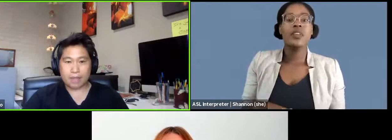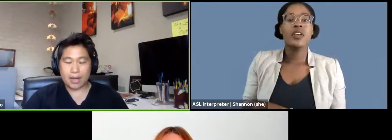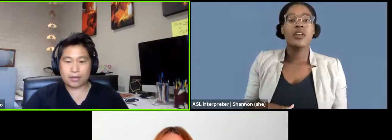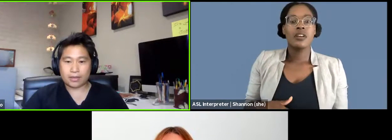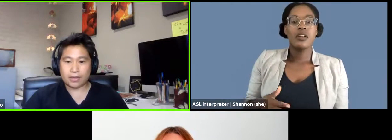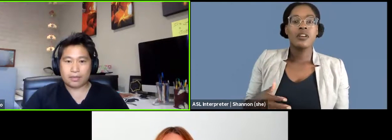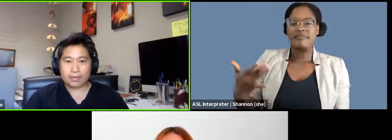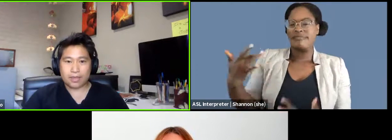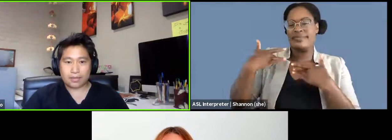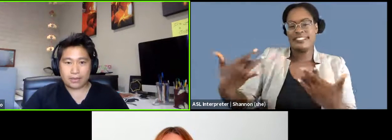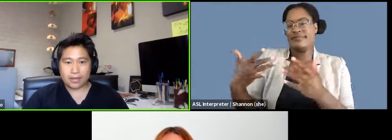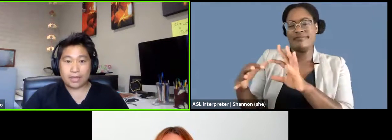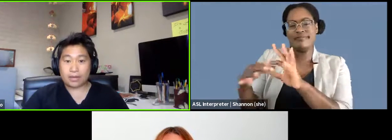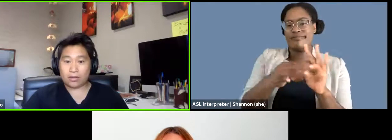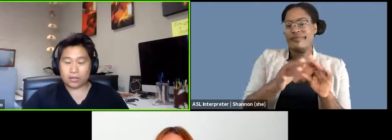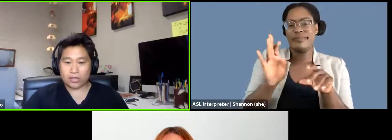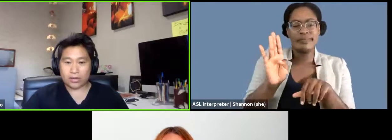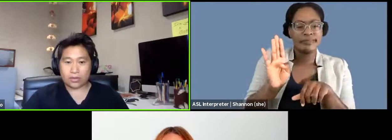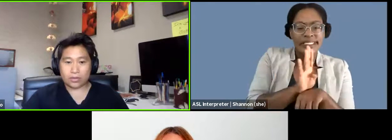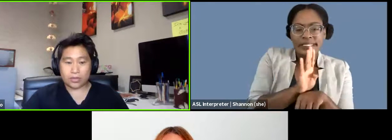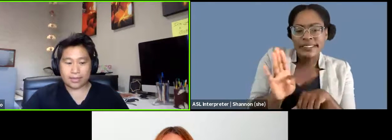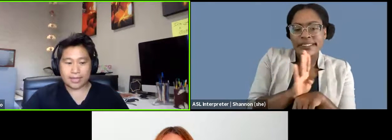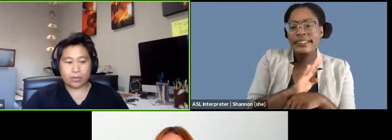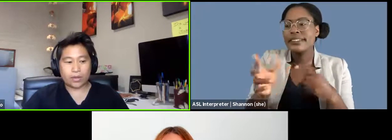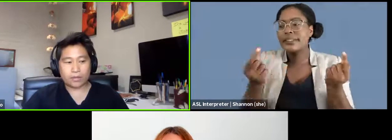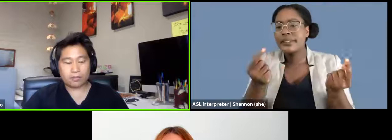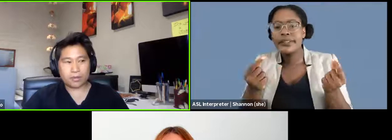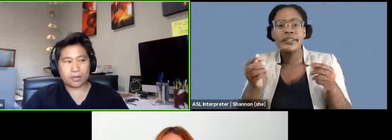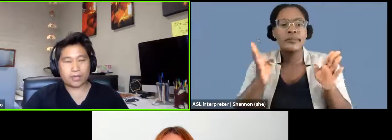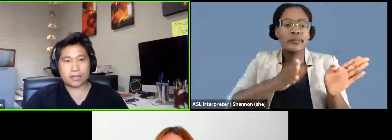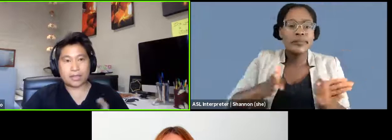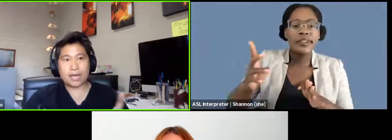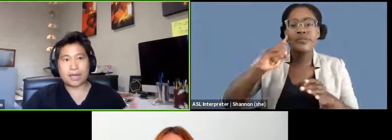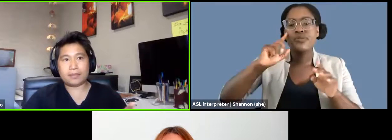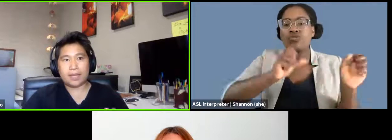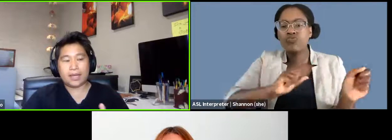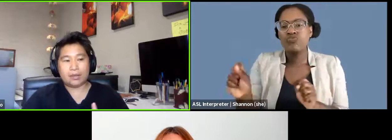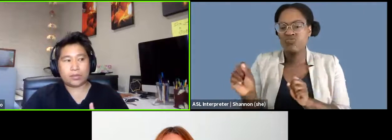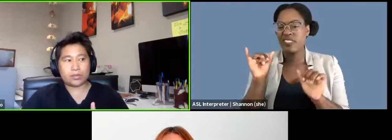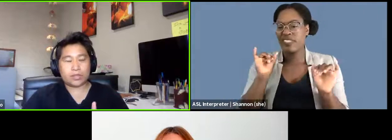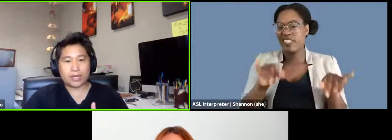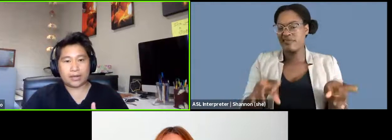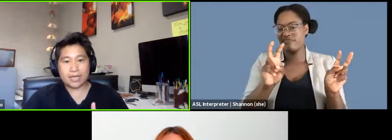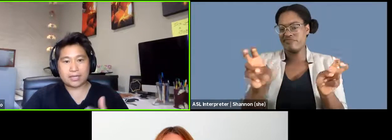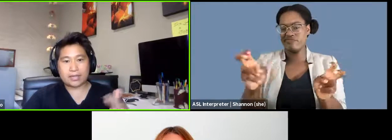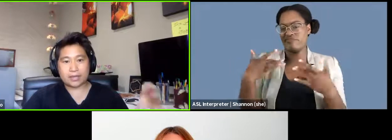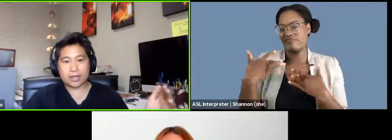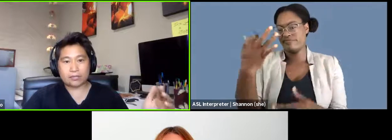about BLM and also shared resources. We also had a period in time in which we shared history of